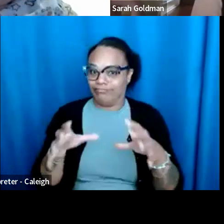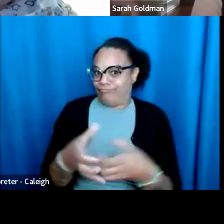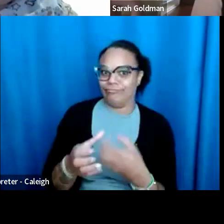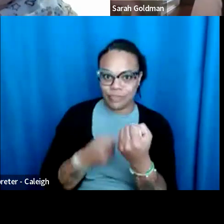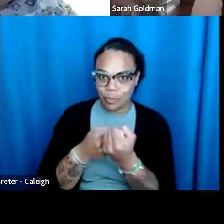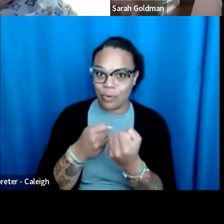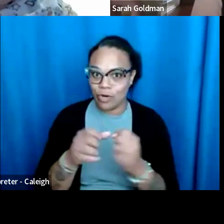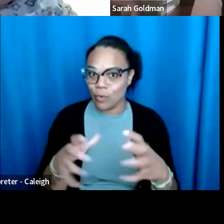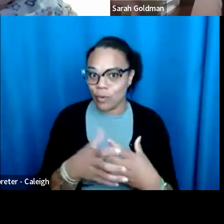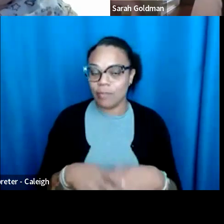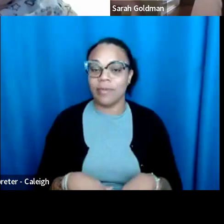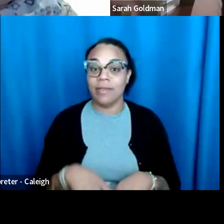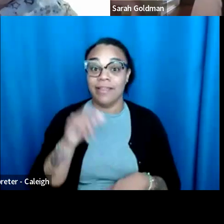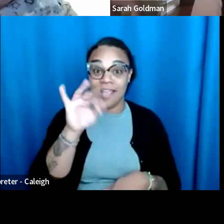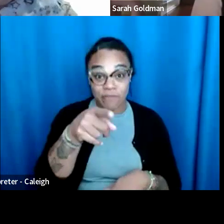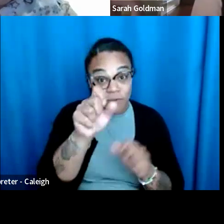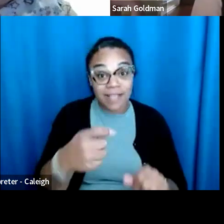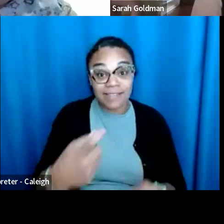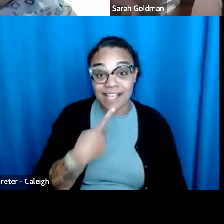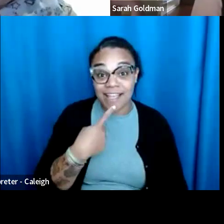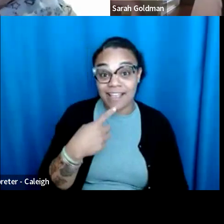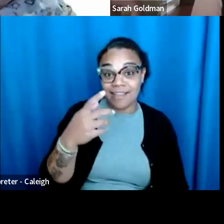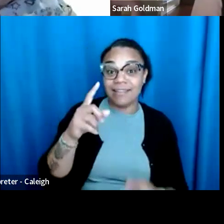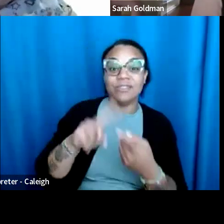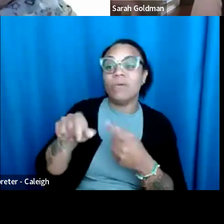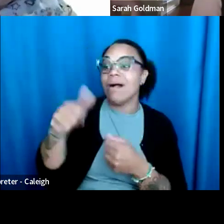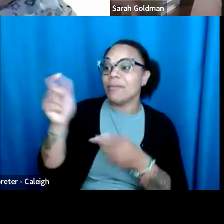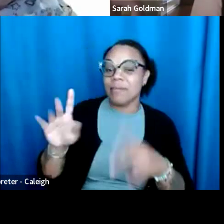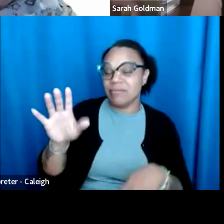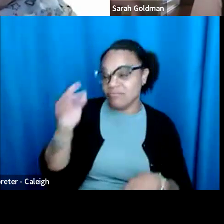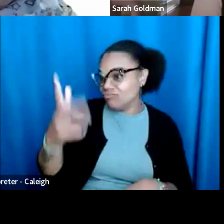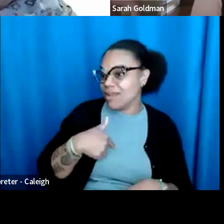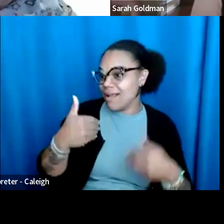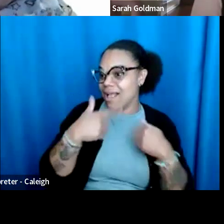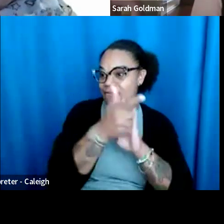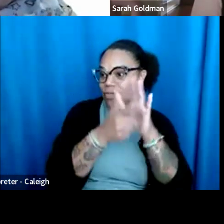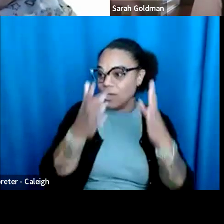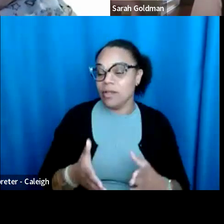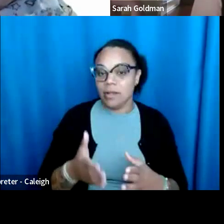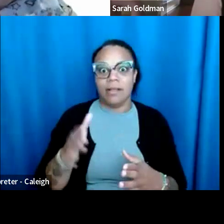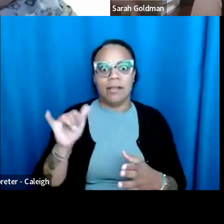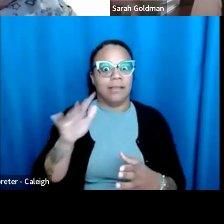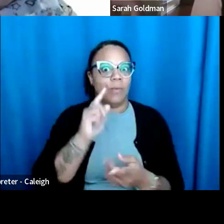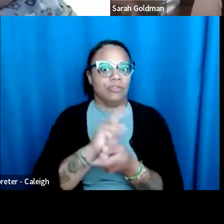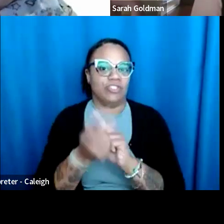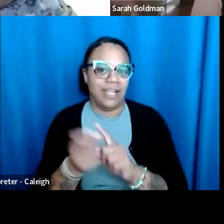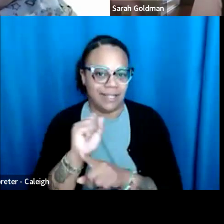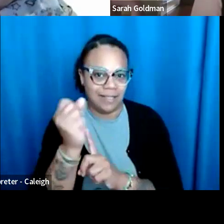changes the whole dynamic of a situation where, whether it's accommodations in school